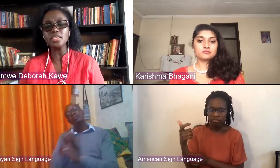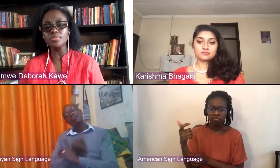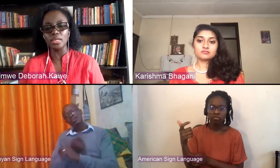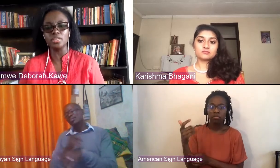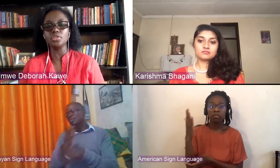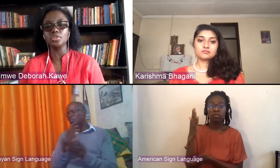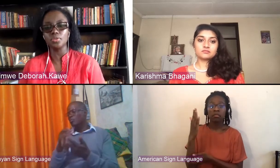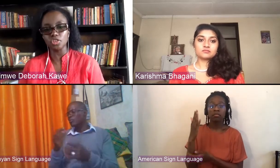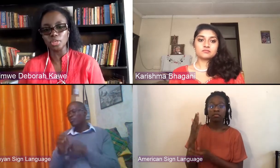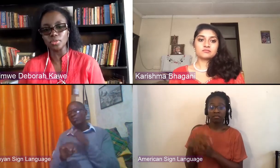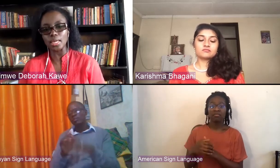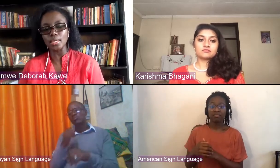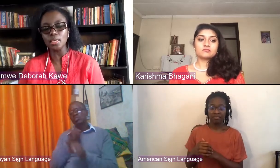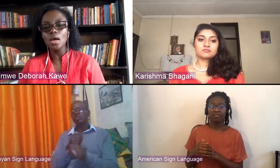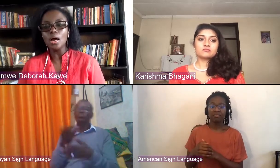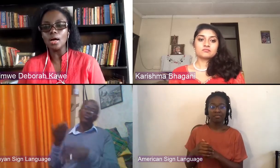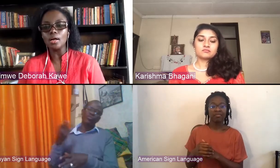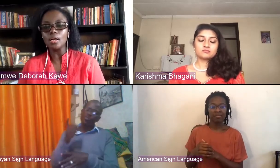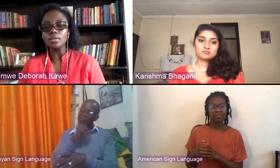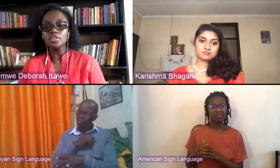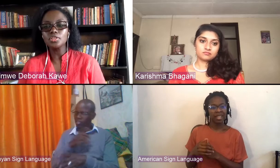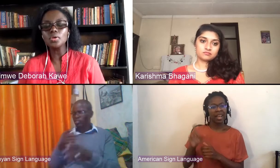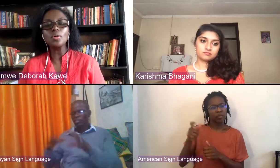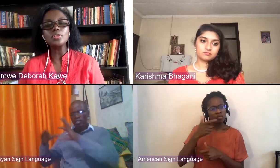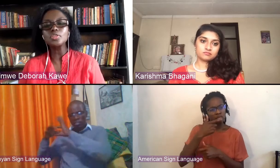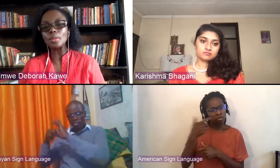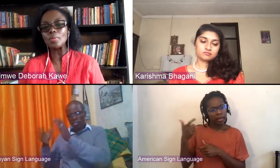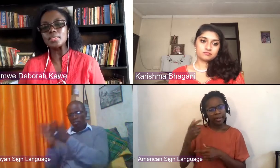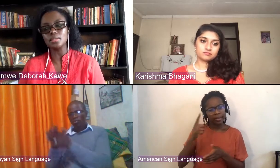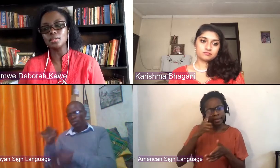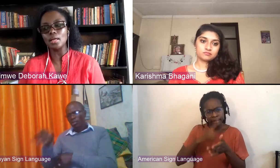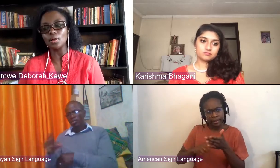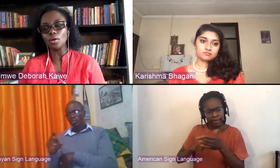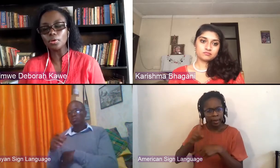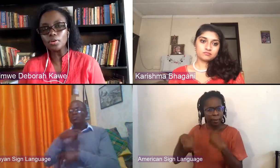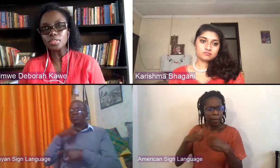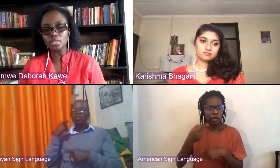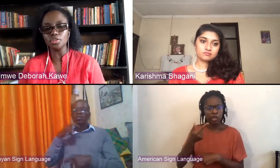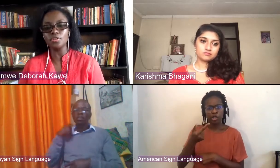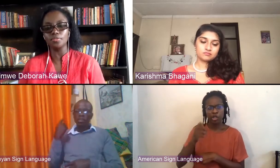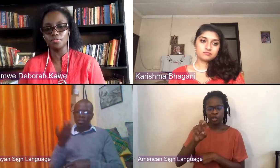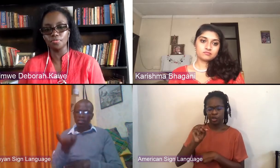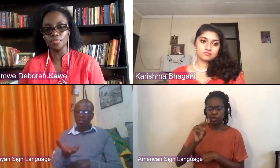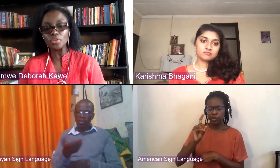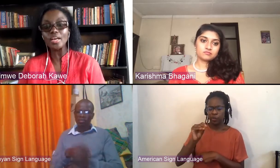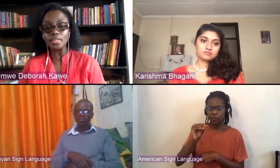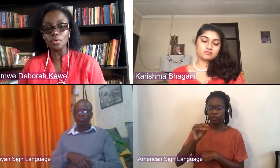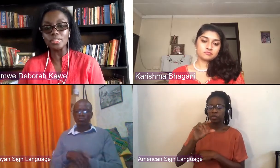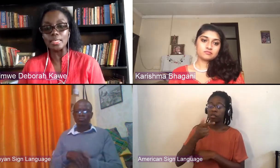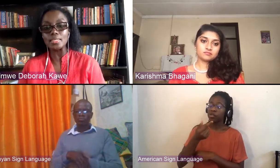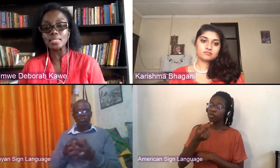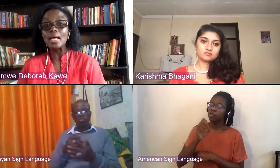in relation to the genocide. So there was a cross section of the Ugandan audience